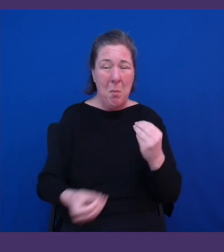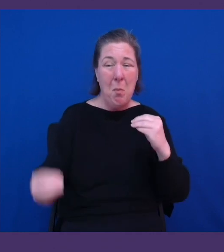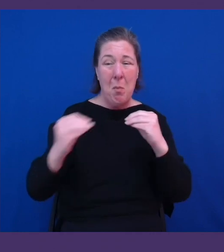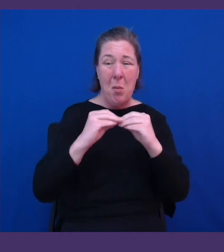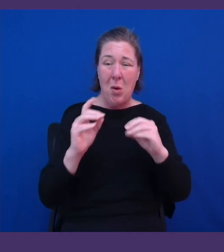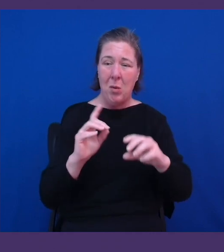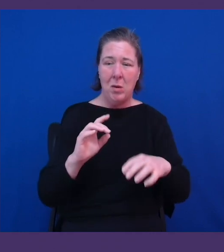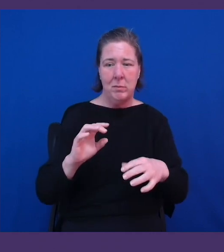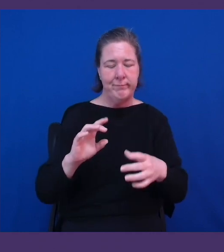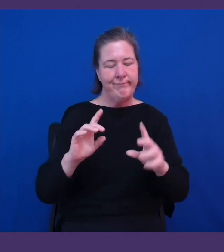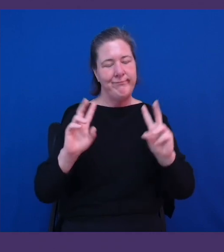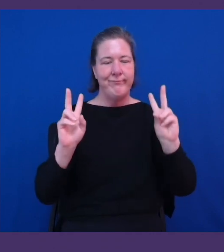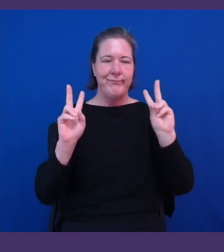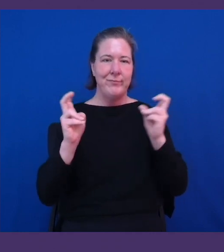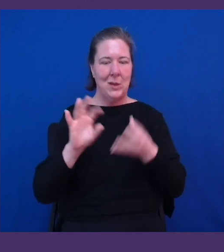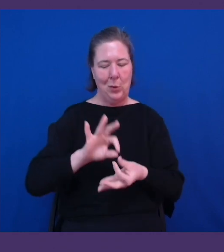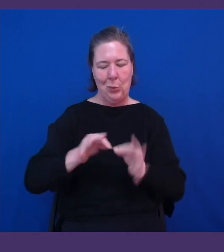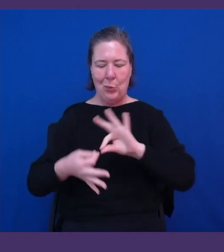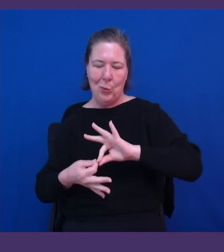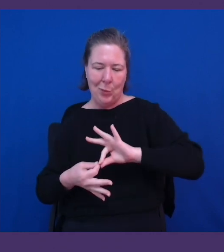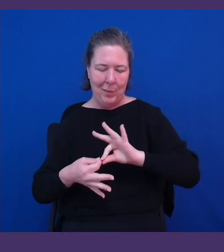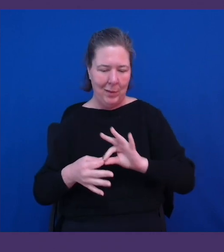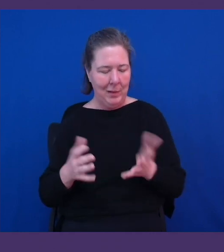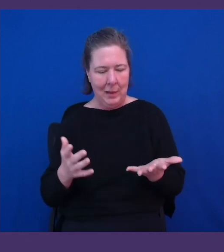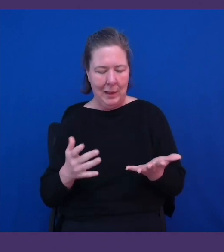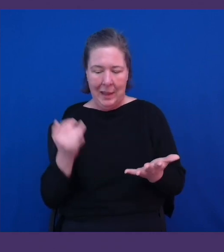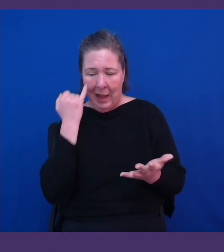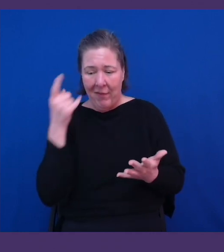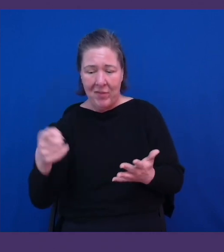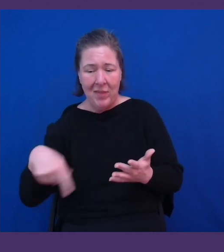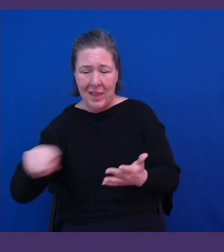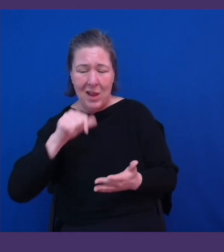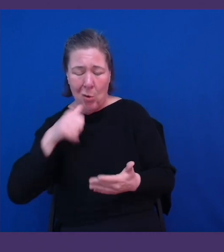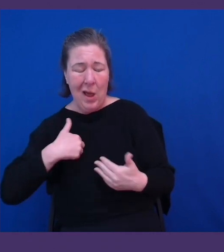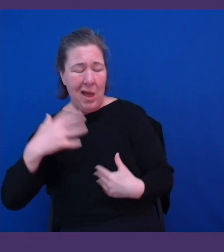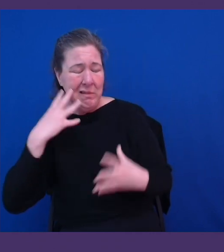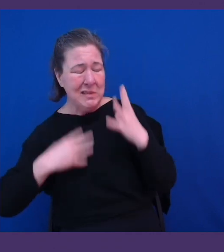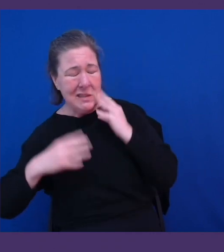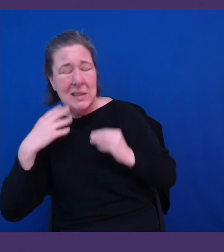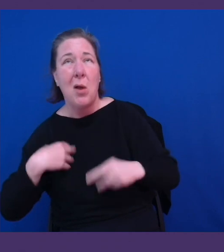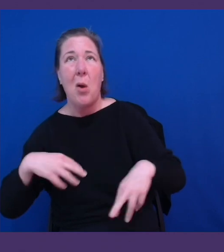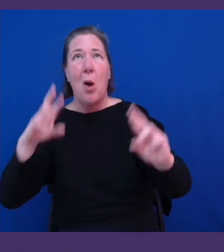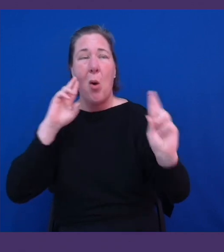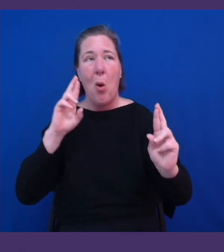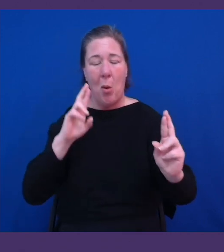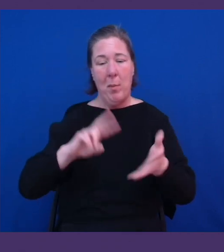especially if some of those regulators don't have deep experience. So, what I hope this also means is opportunities to collaborate